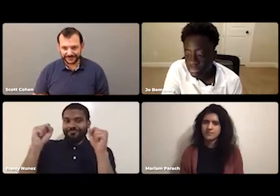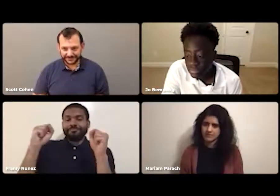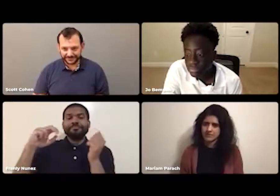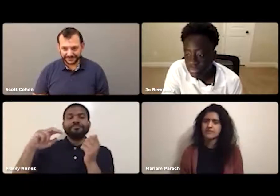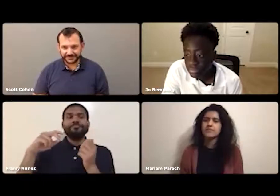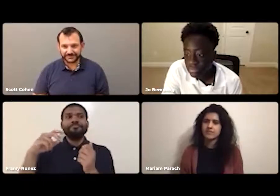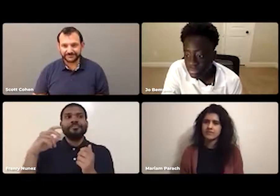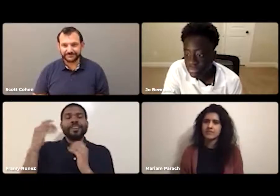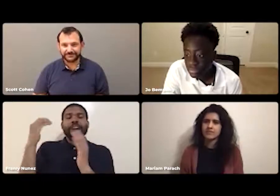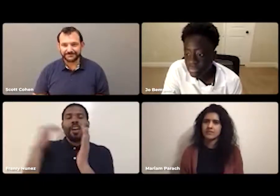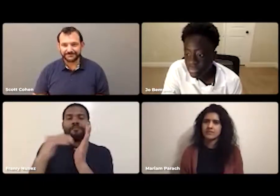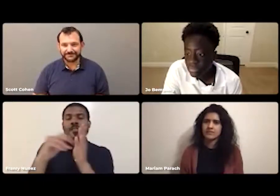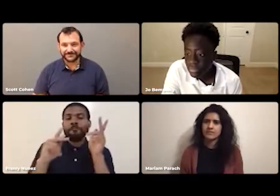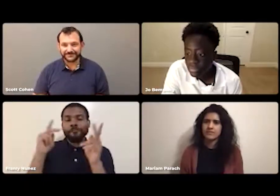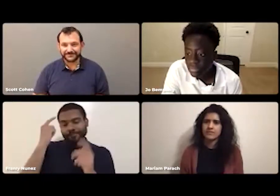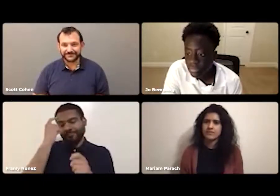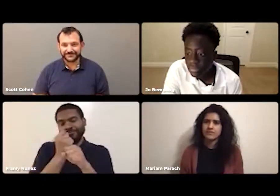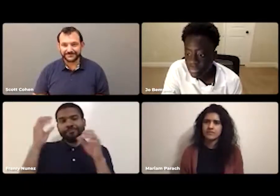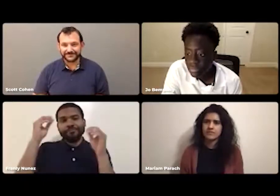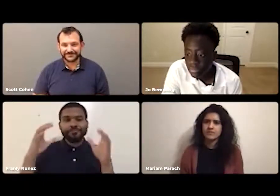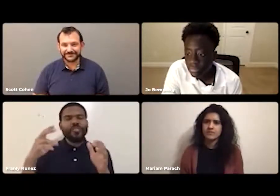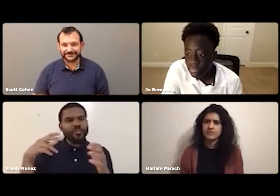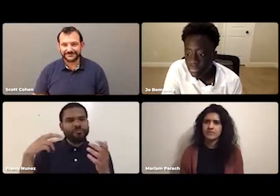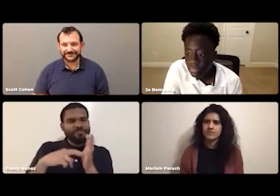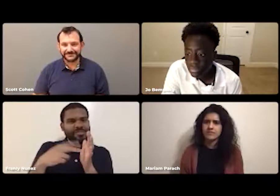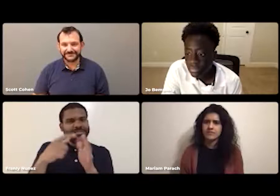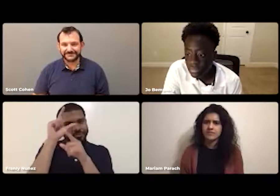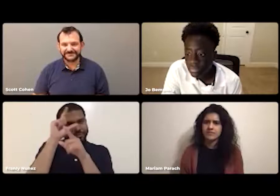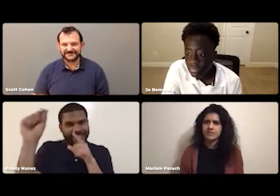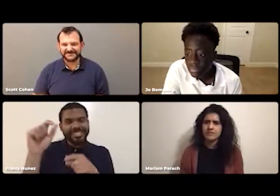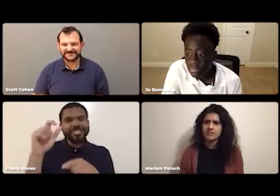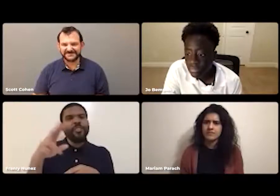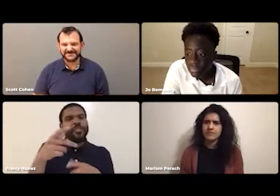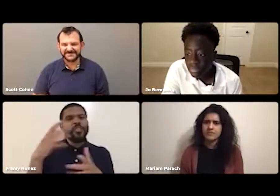I took them.